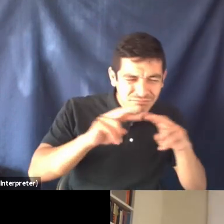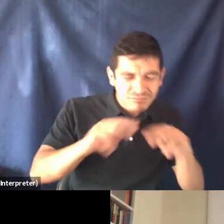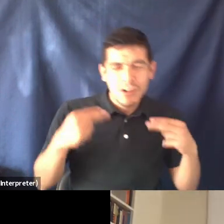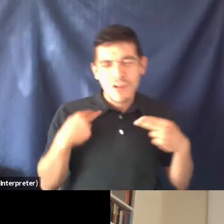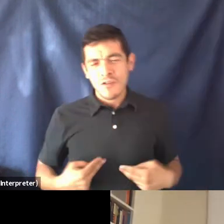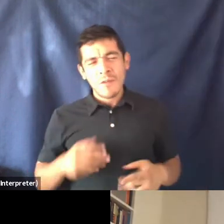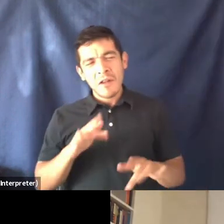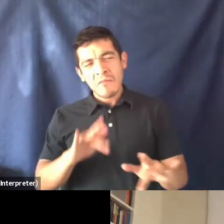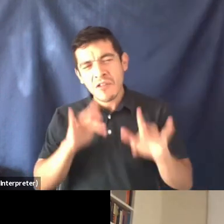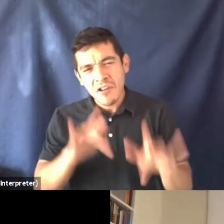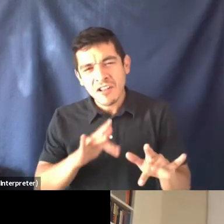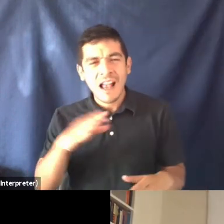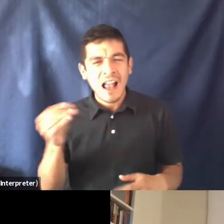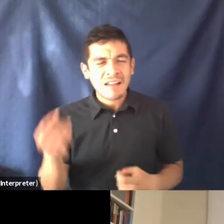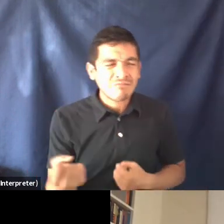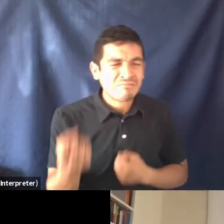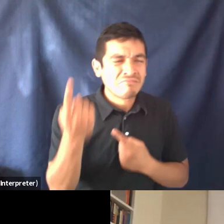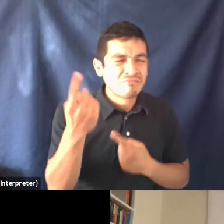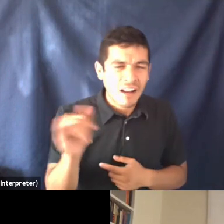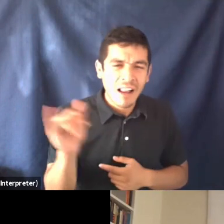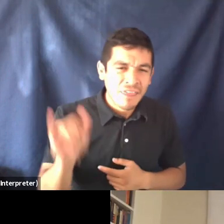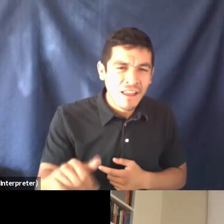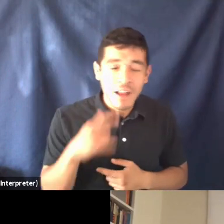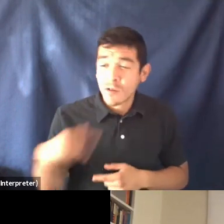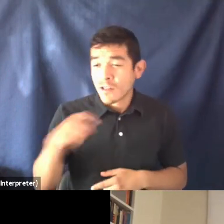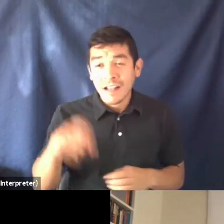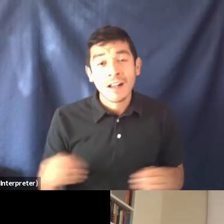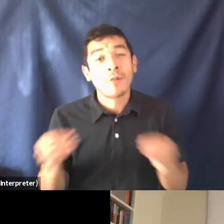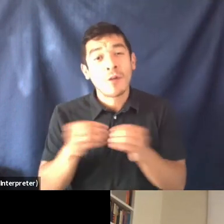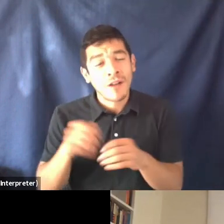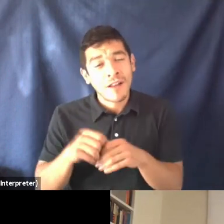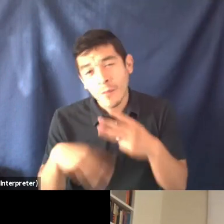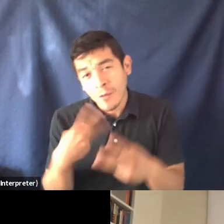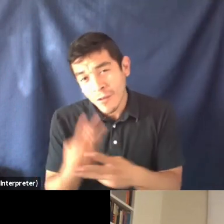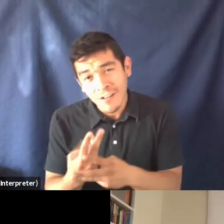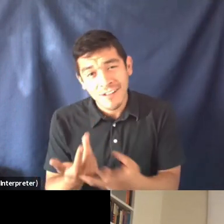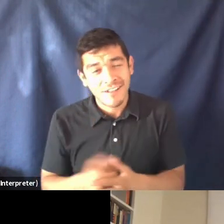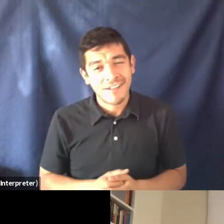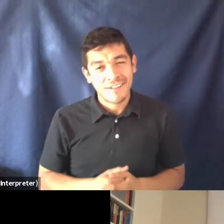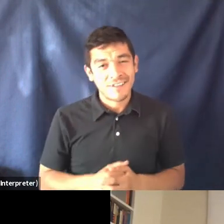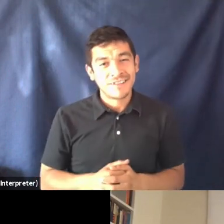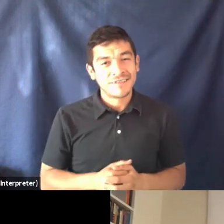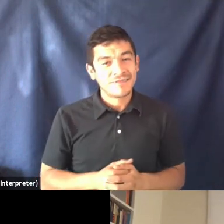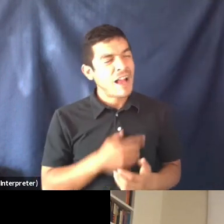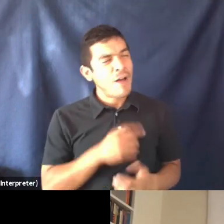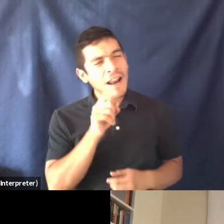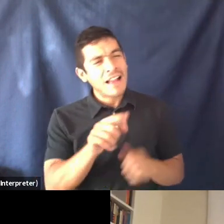'Cause we need so much more of it in the world. So that's I don't want to ask you about Zaytoven and how you found it.